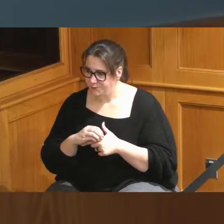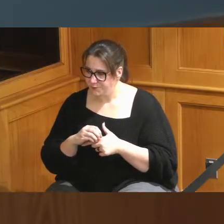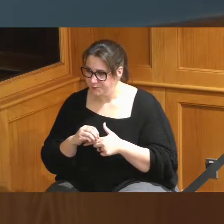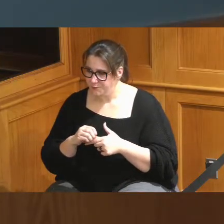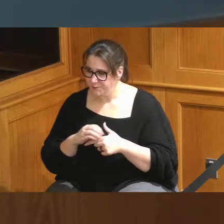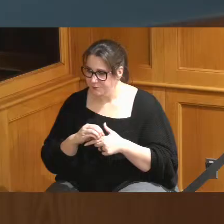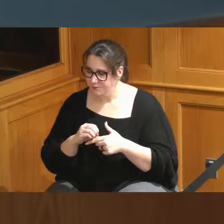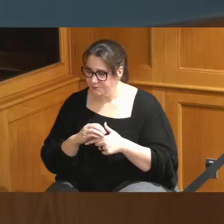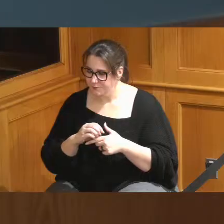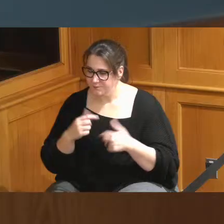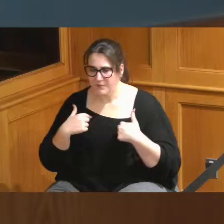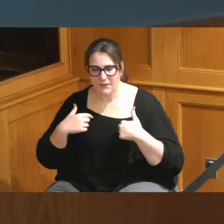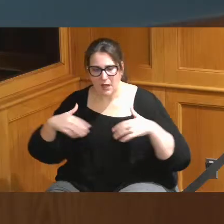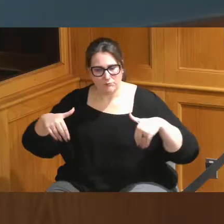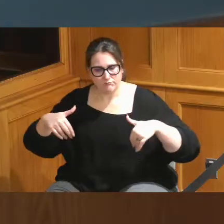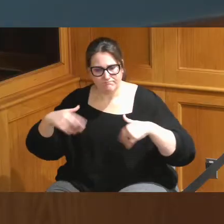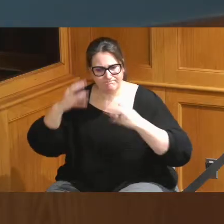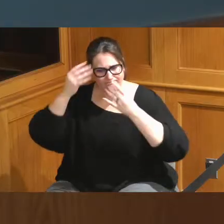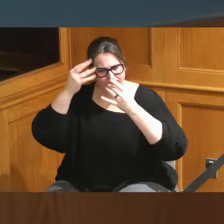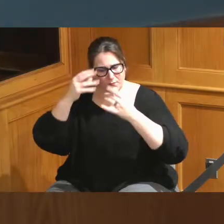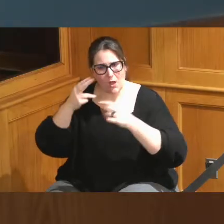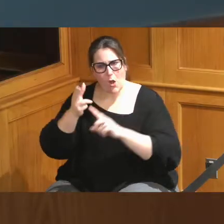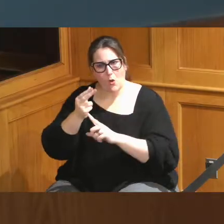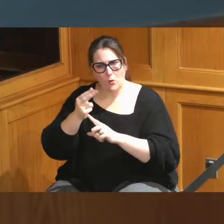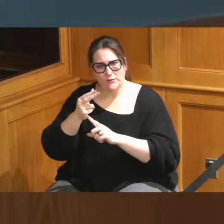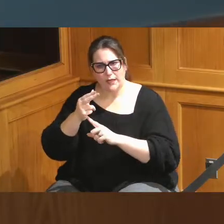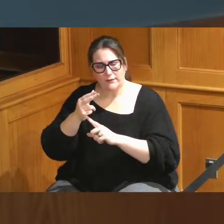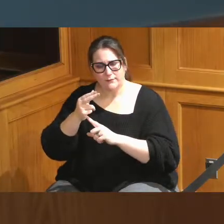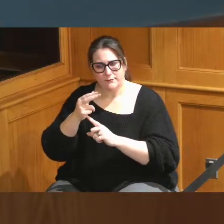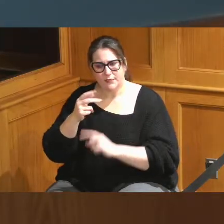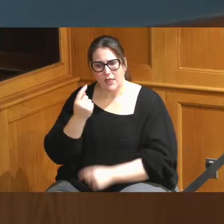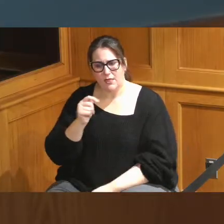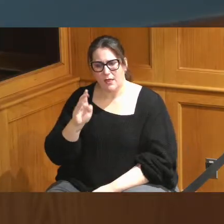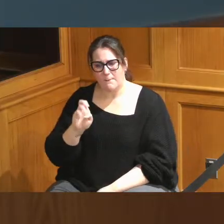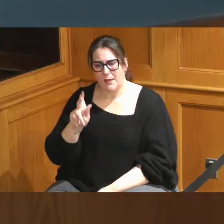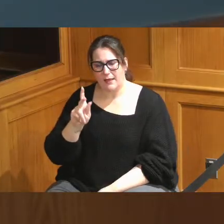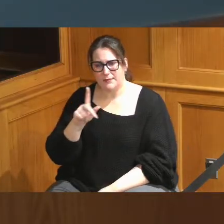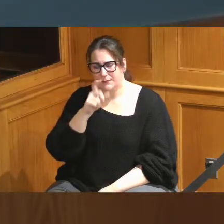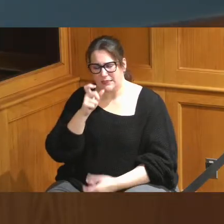contemplated a hotel, down on the banks, primarily because there wasn't one, and I was like, "Oh,